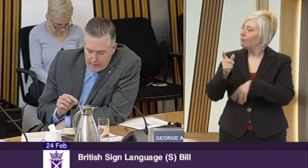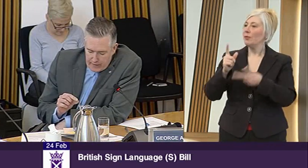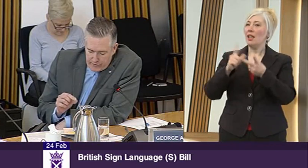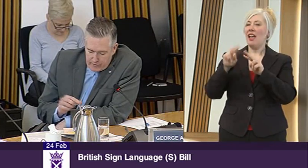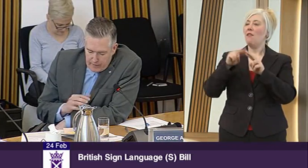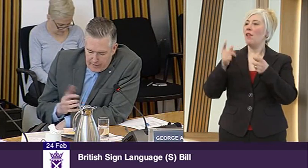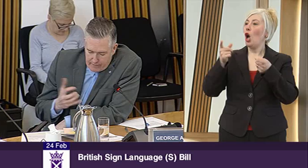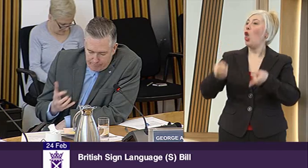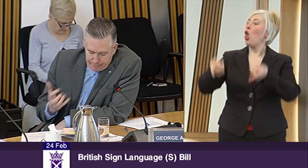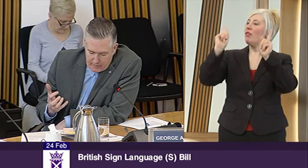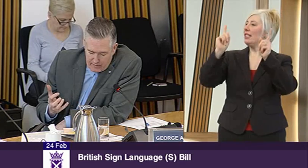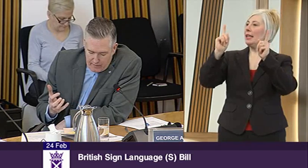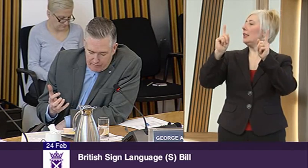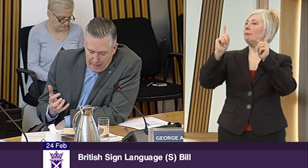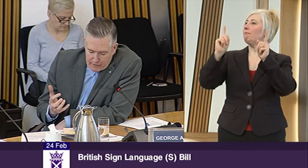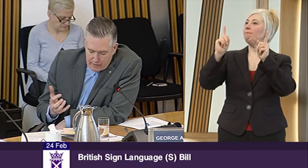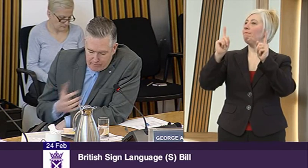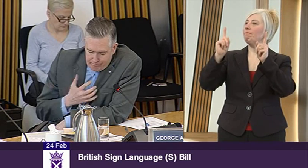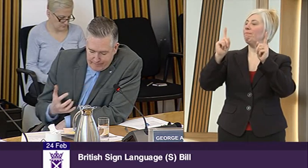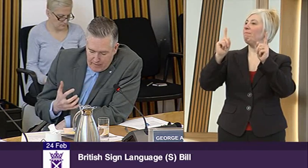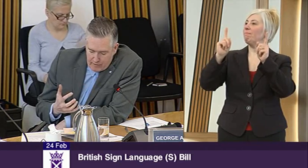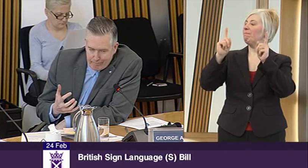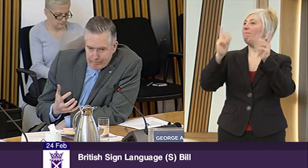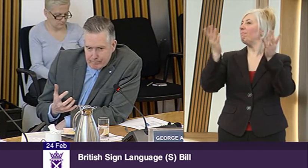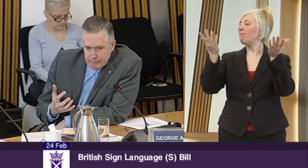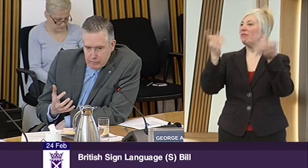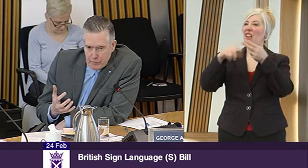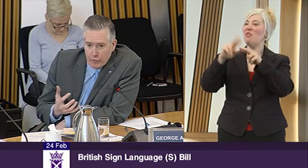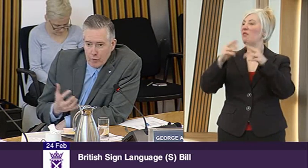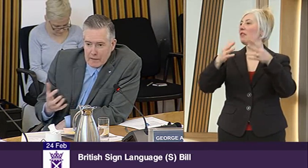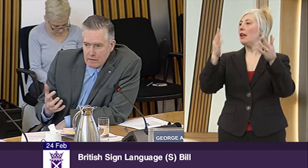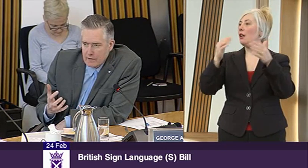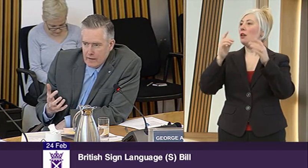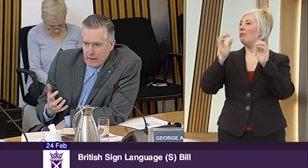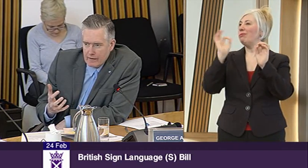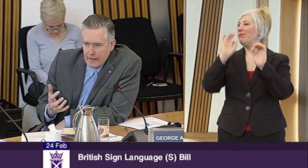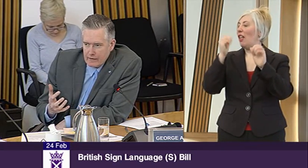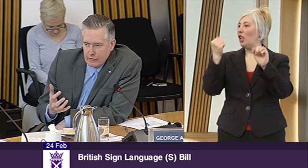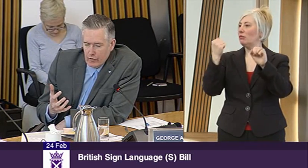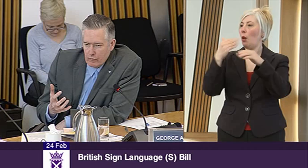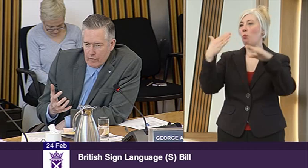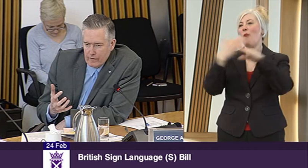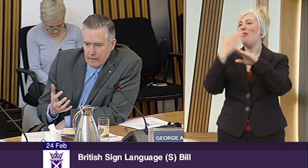George Adam: The only sanction in the bill for an authority that is not performing correctly